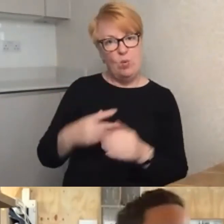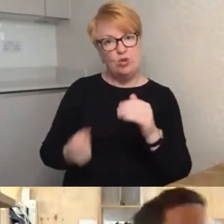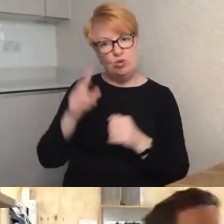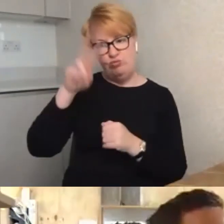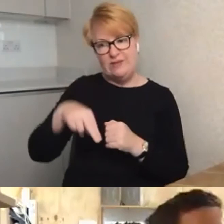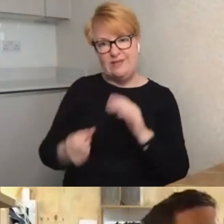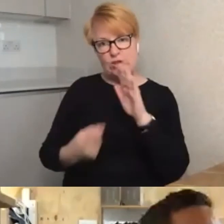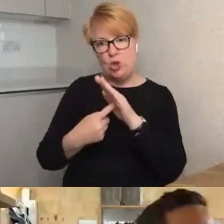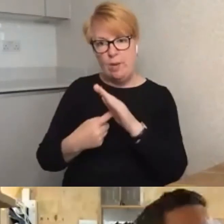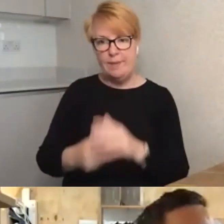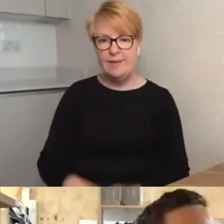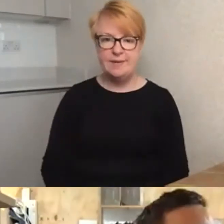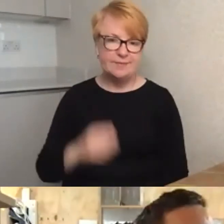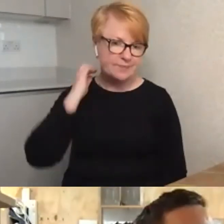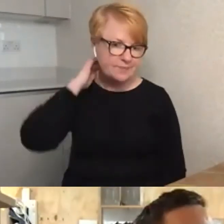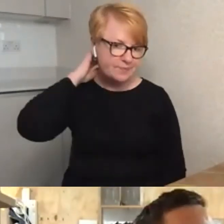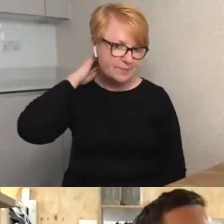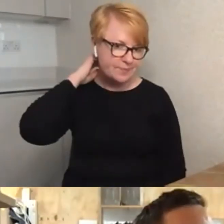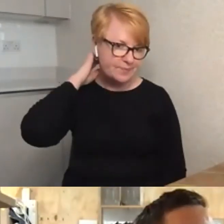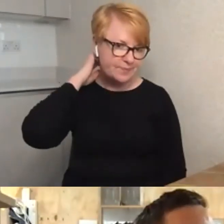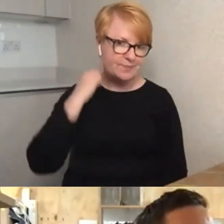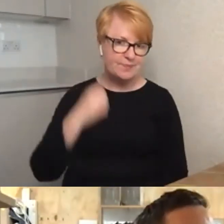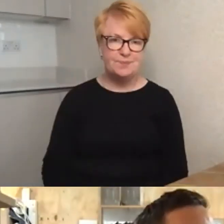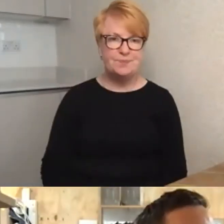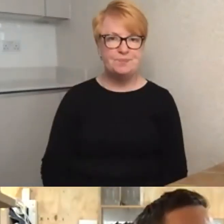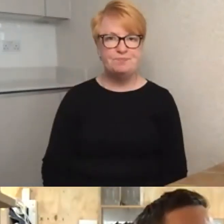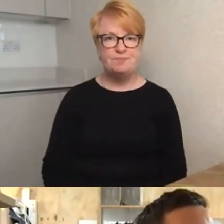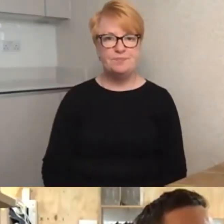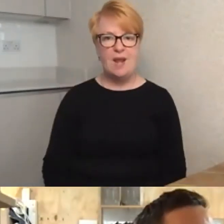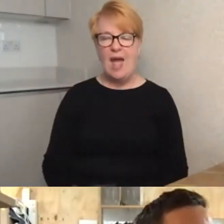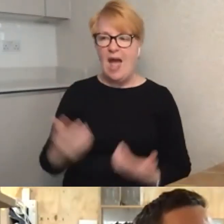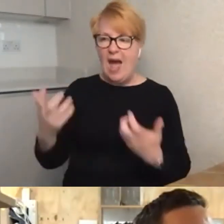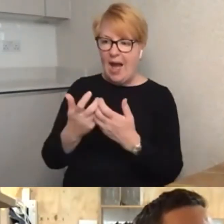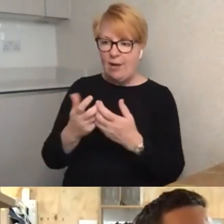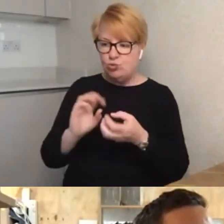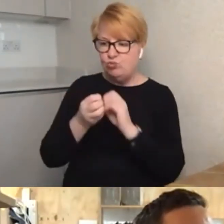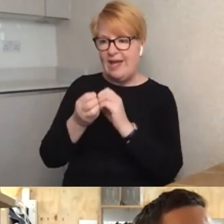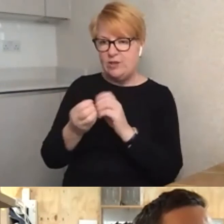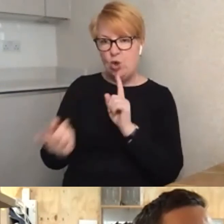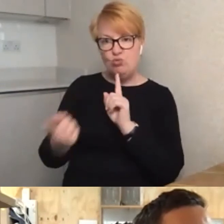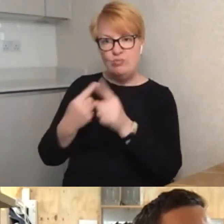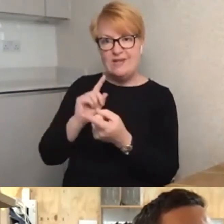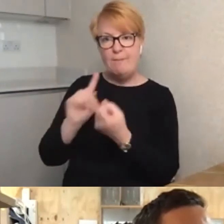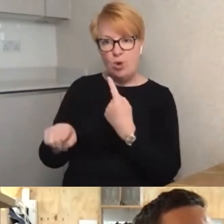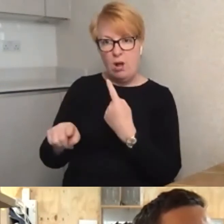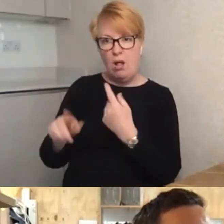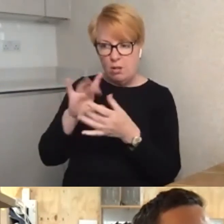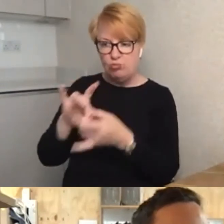So how to create reciprocal relationships with the people you work with, especially when the demand of responsibility increases through the engagement?